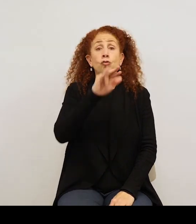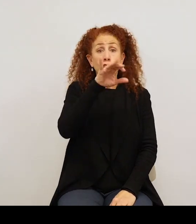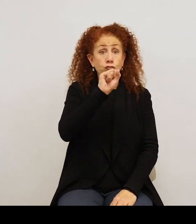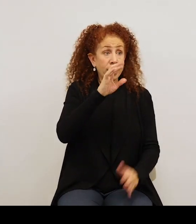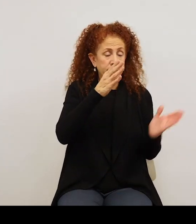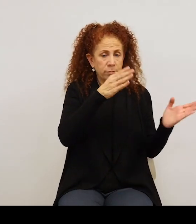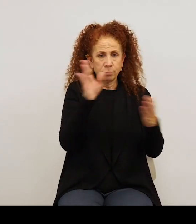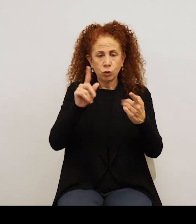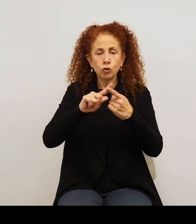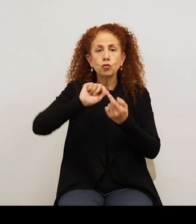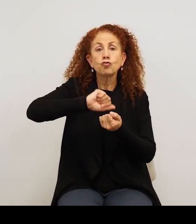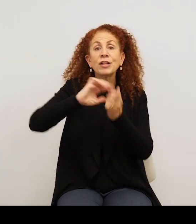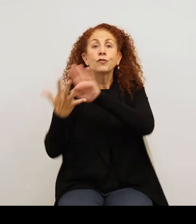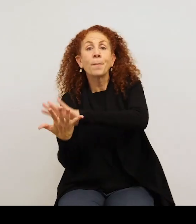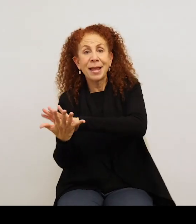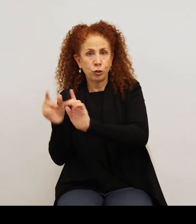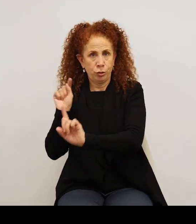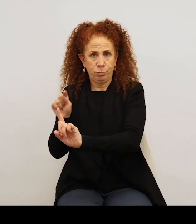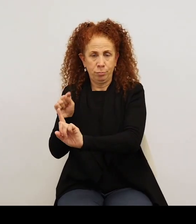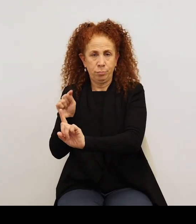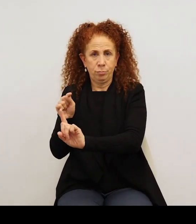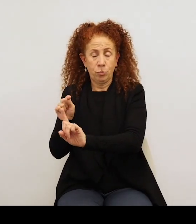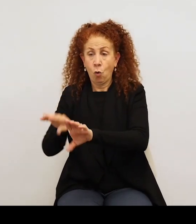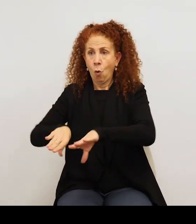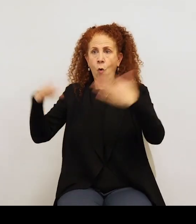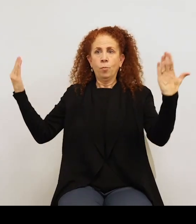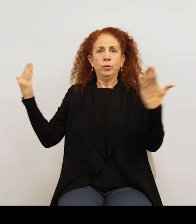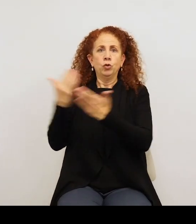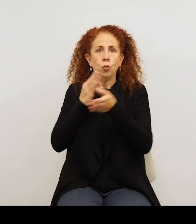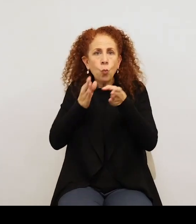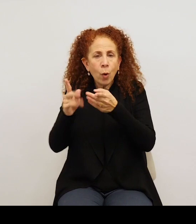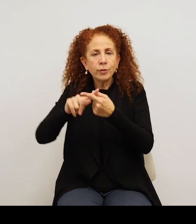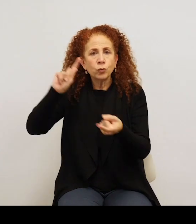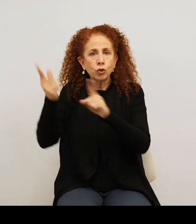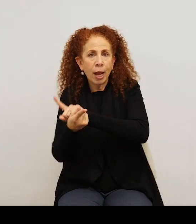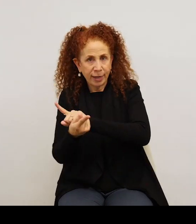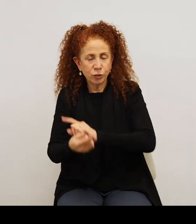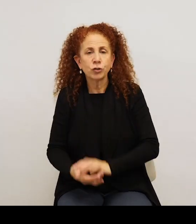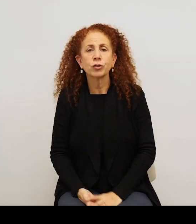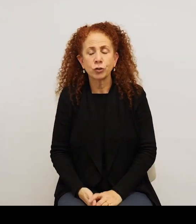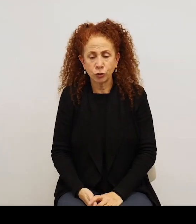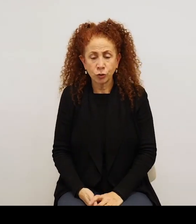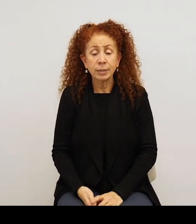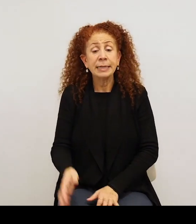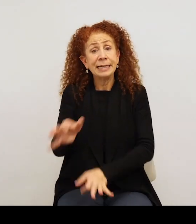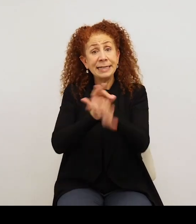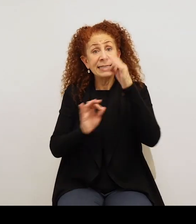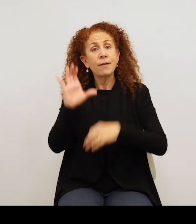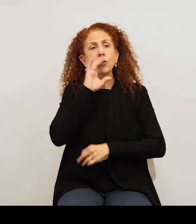towards transformation opens up new venues for change rather than looking for the quick fixes